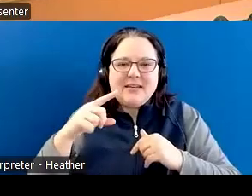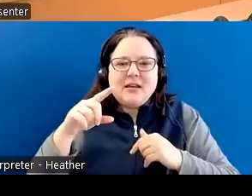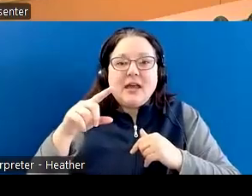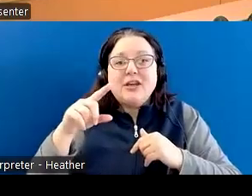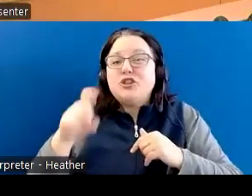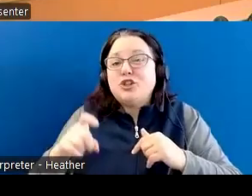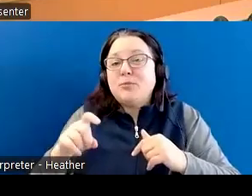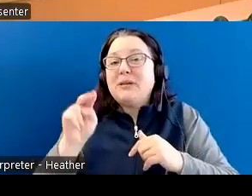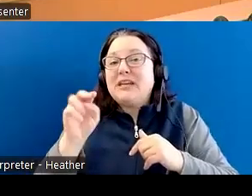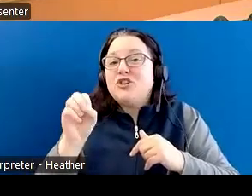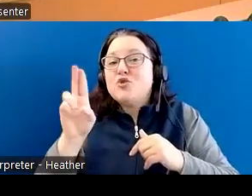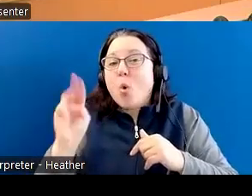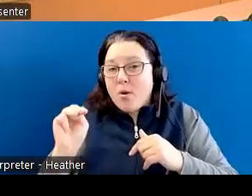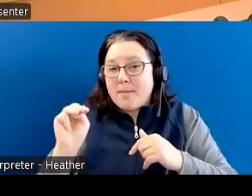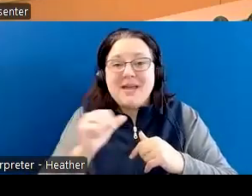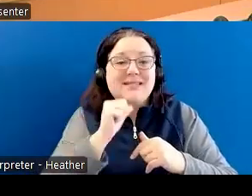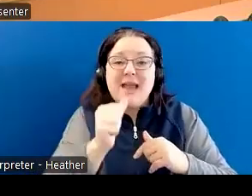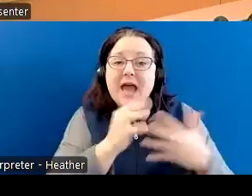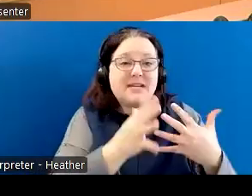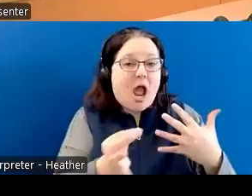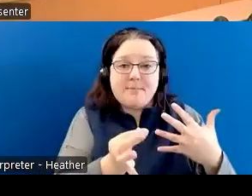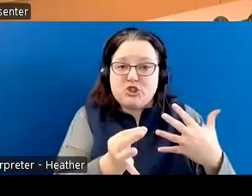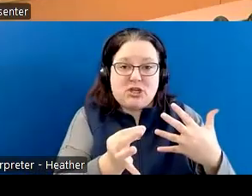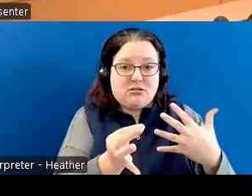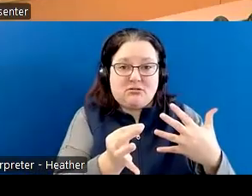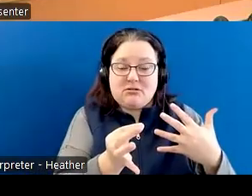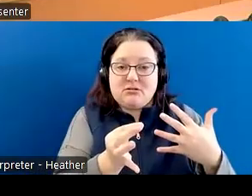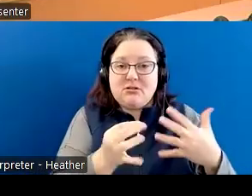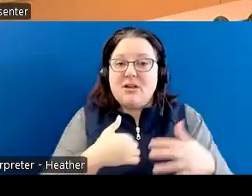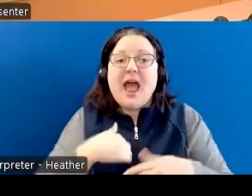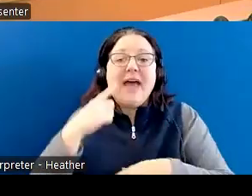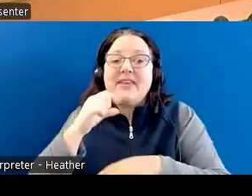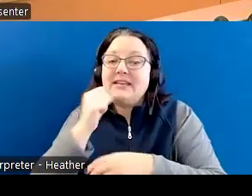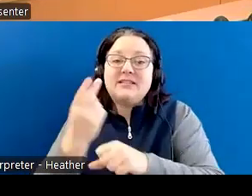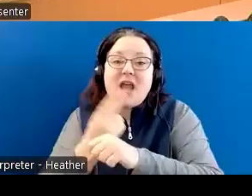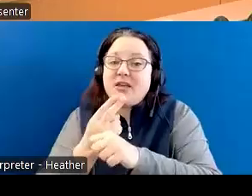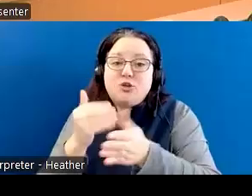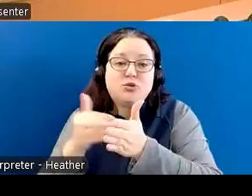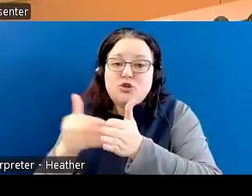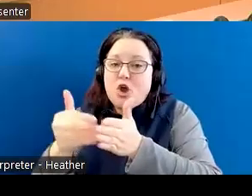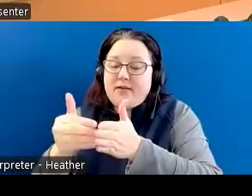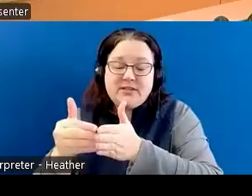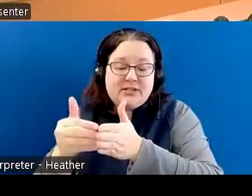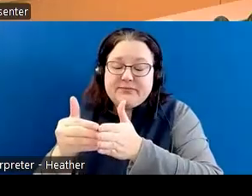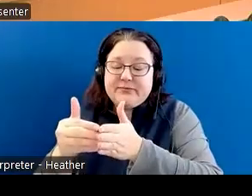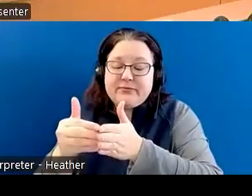not just an option. I think that um it's underutilized and I think that the more